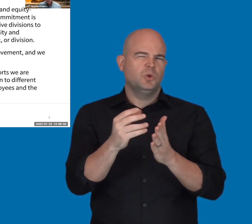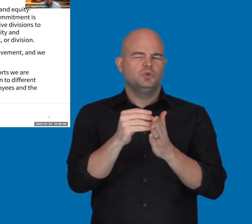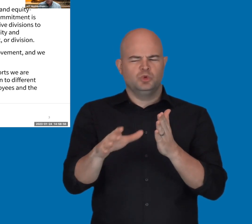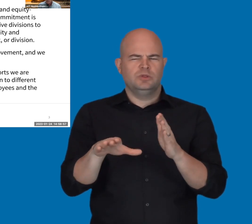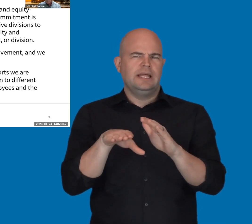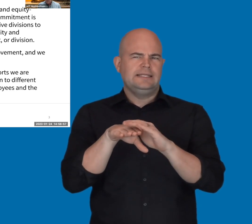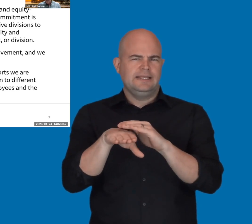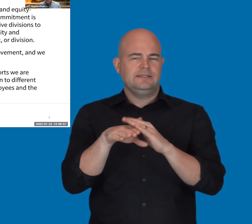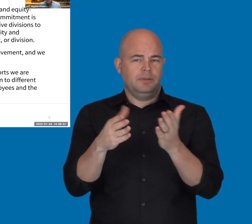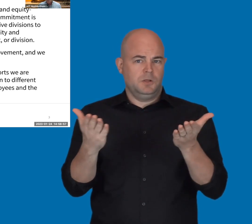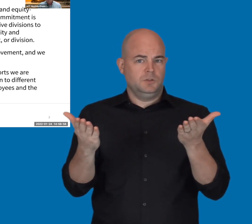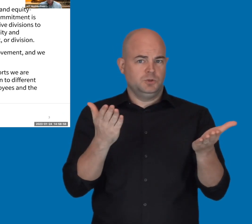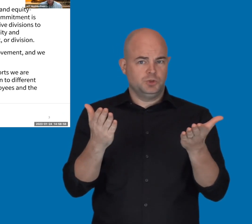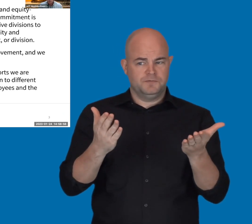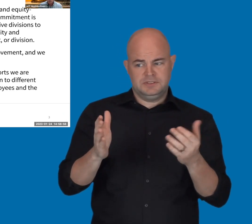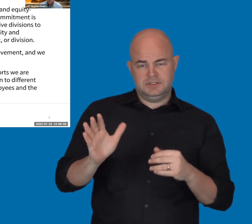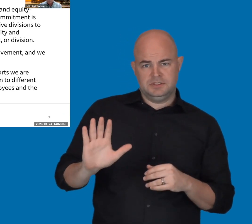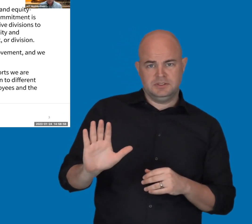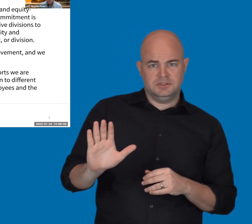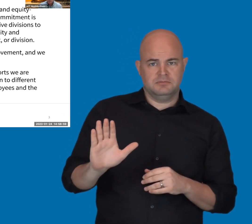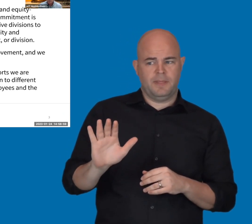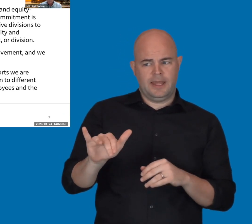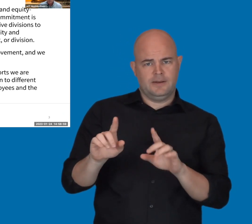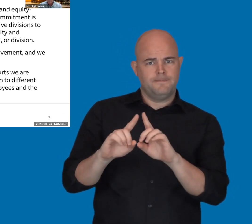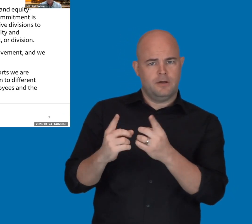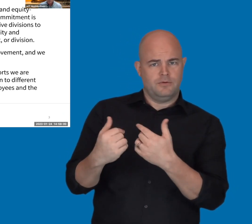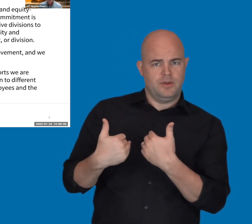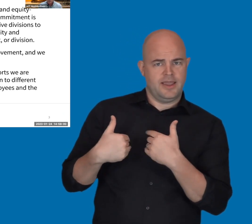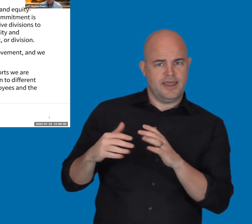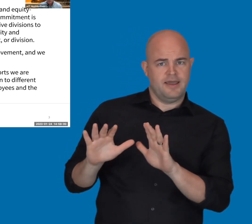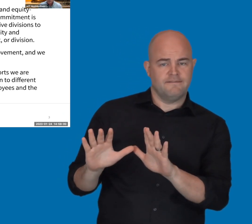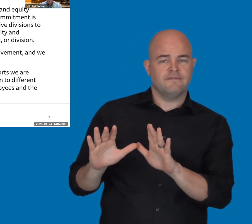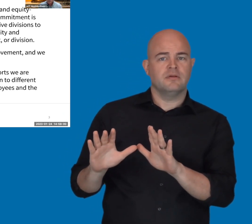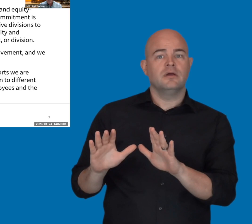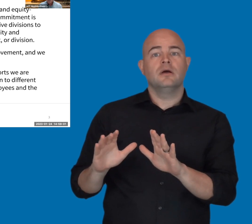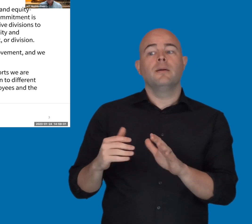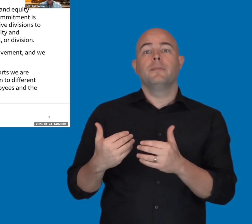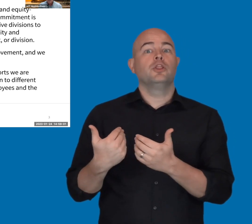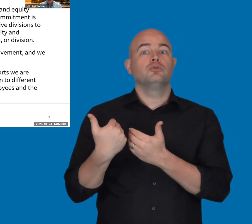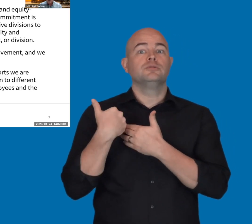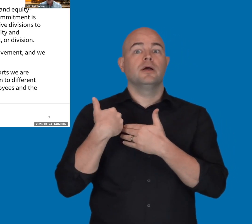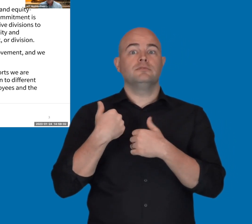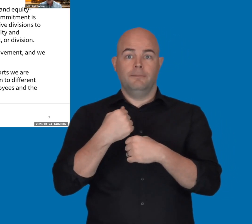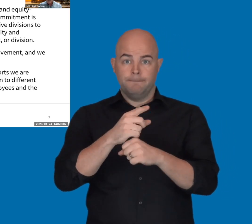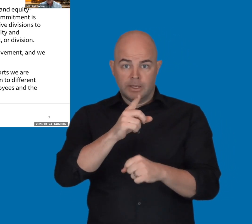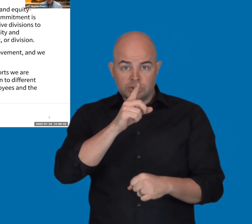Discussion and work related to accessibility isn't reserved only for specific committees or work groups.